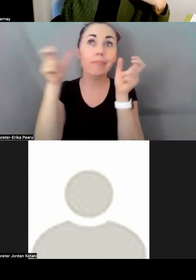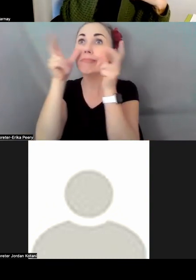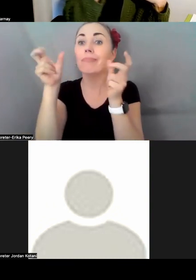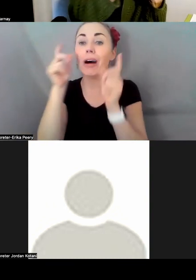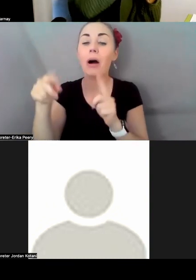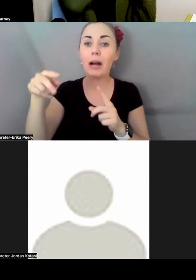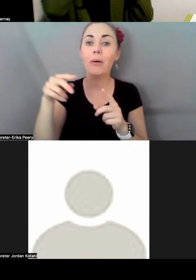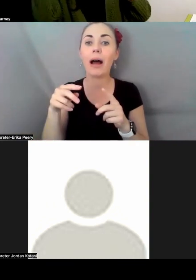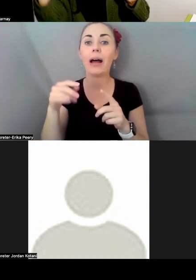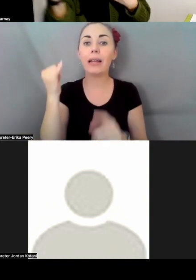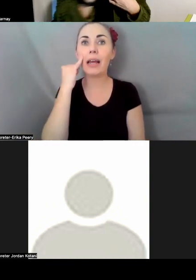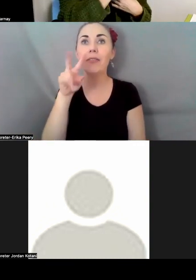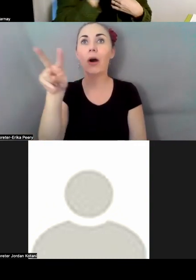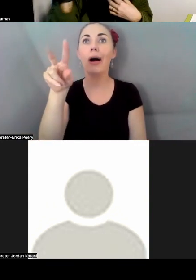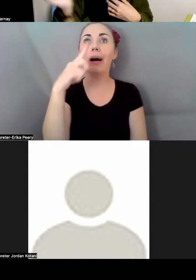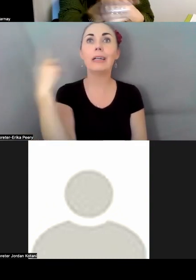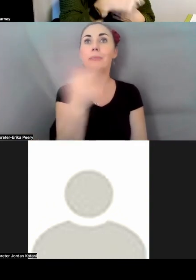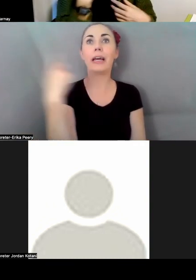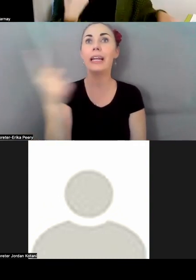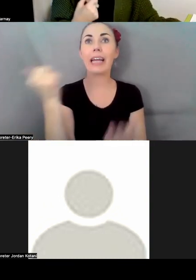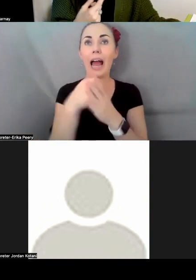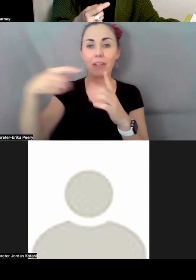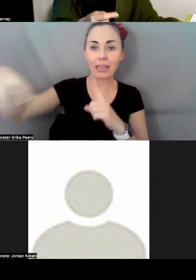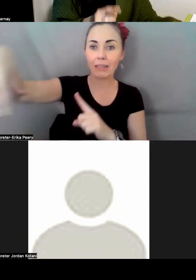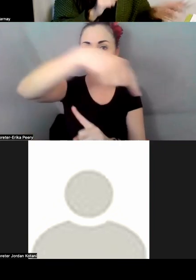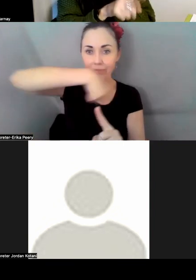dead ahead, everything around you is spinning. Instead of spinning objects,